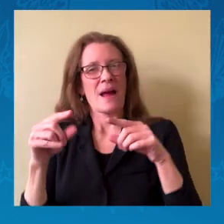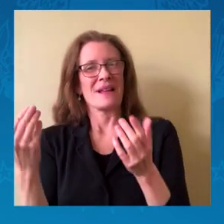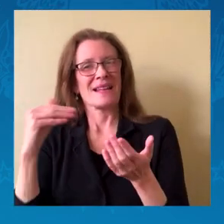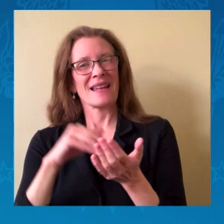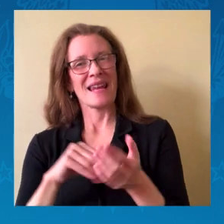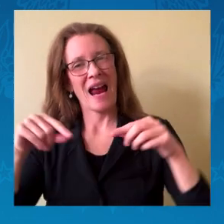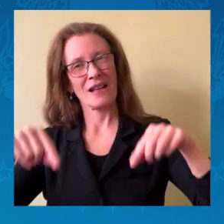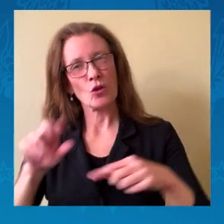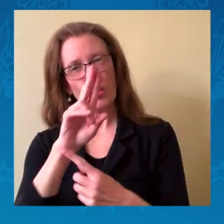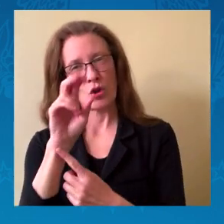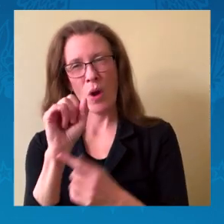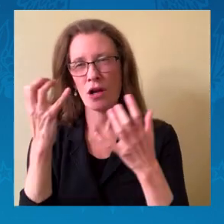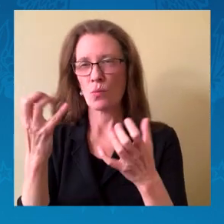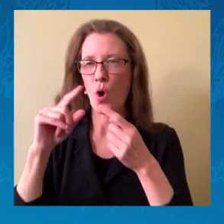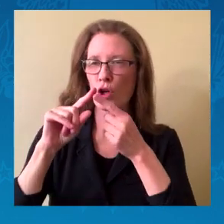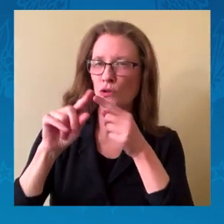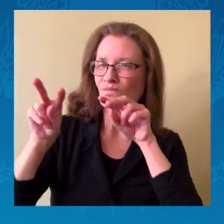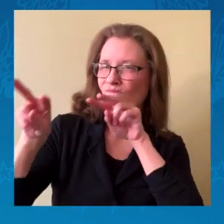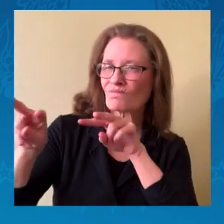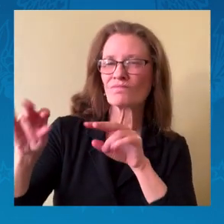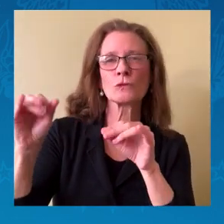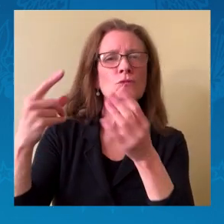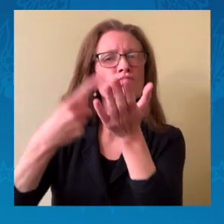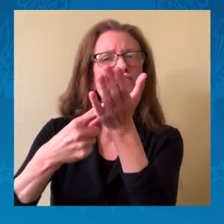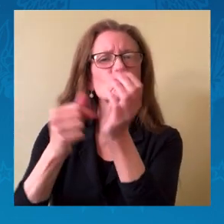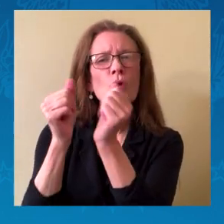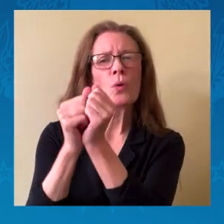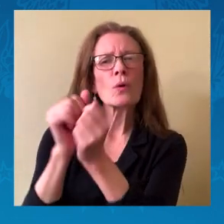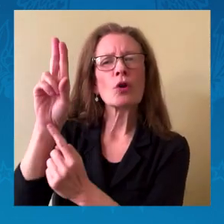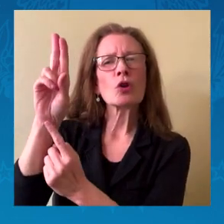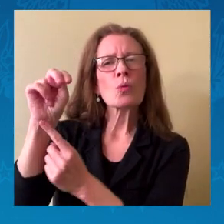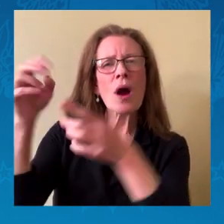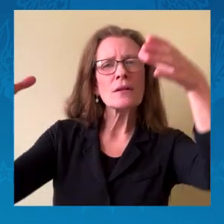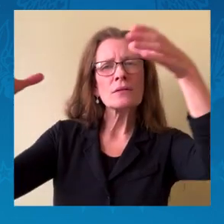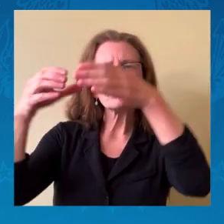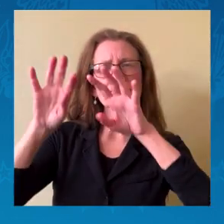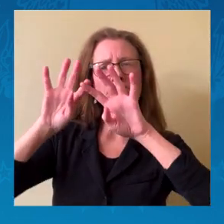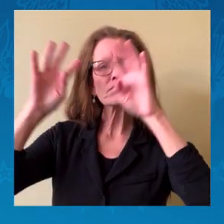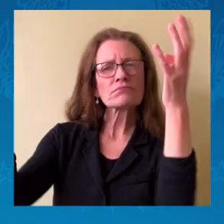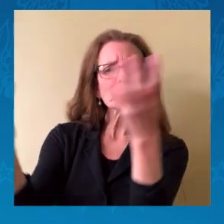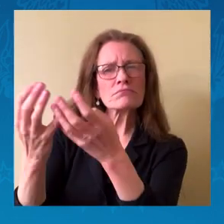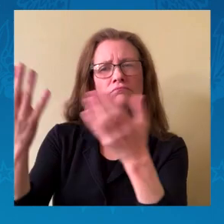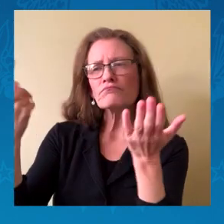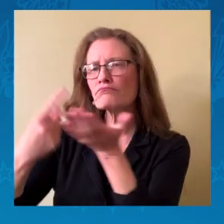resolution that for the first time ever, will create a UN-led process to develop ideas